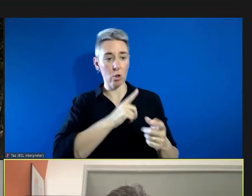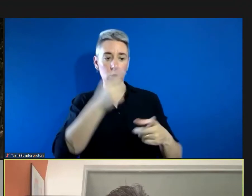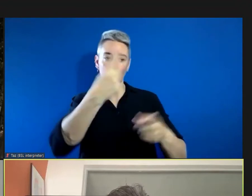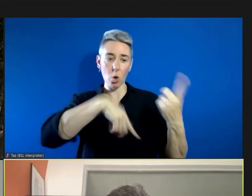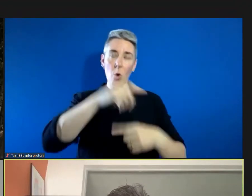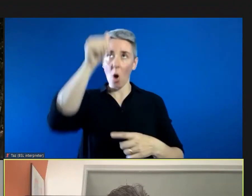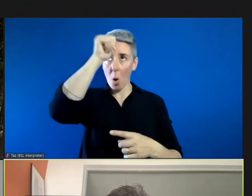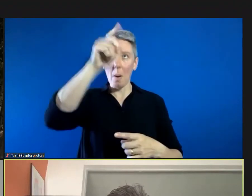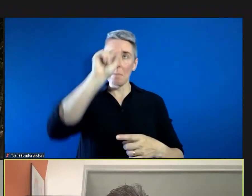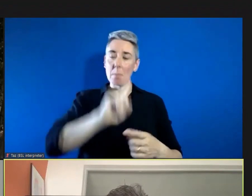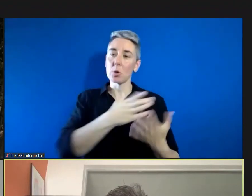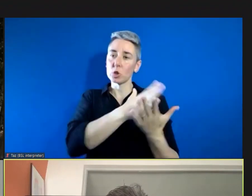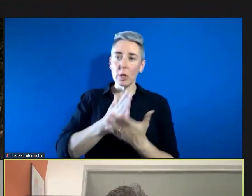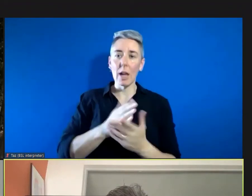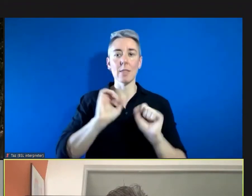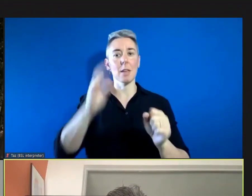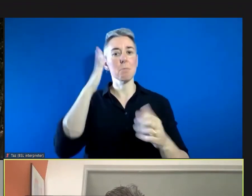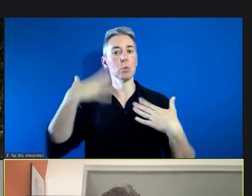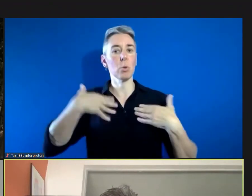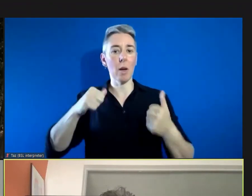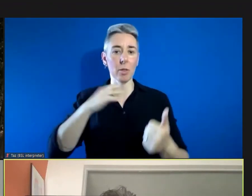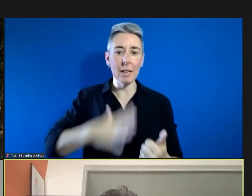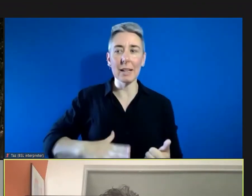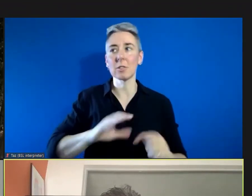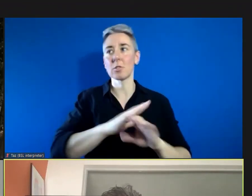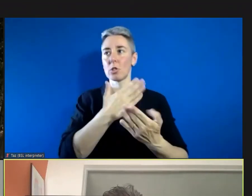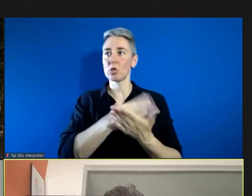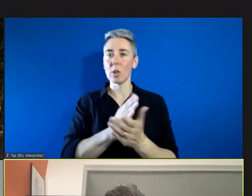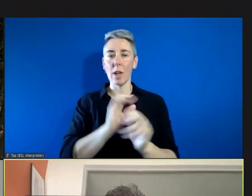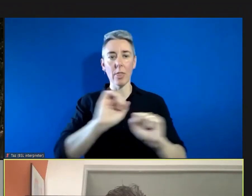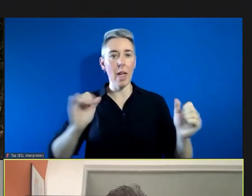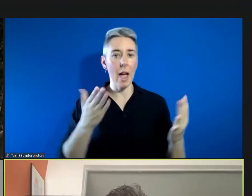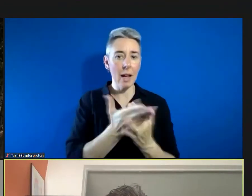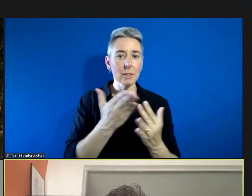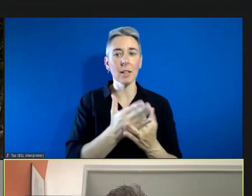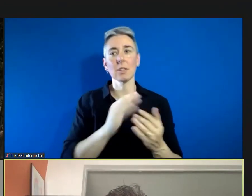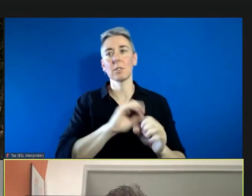realities and sharing access needs. And in doing so it prepares you for the civil society